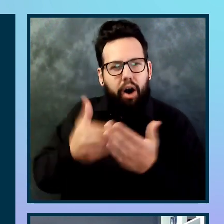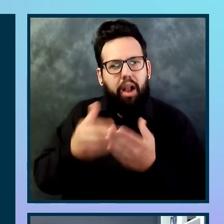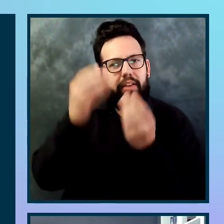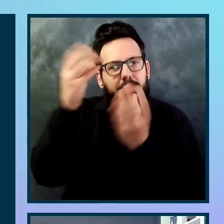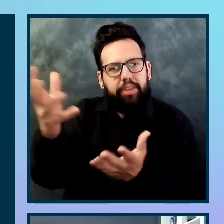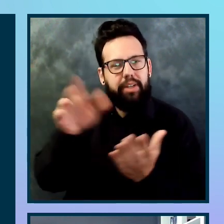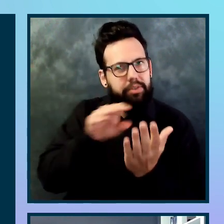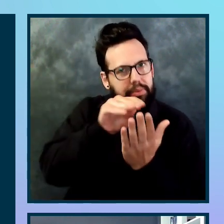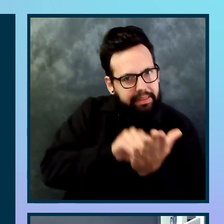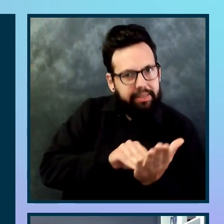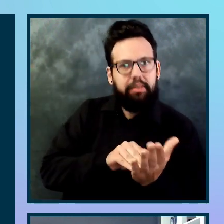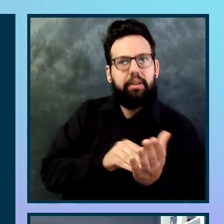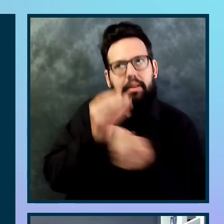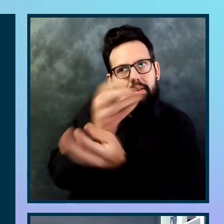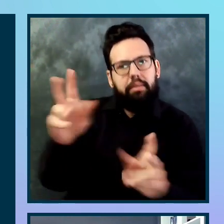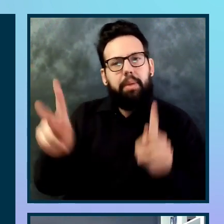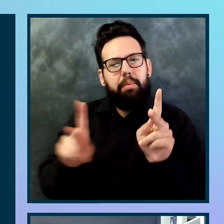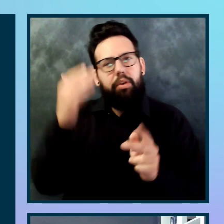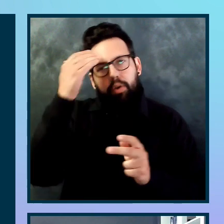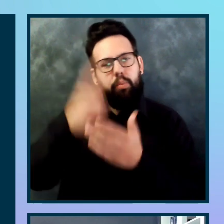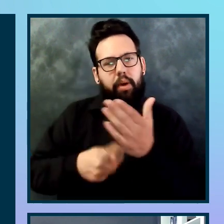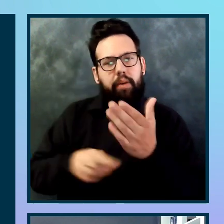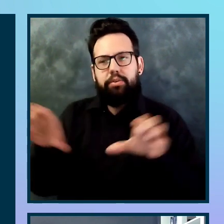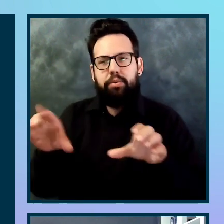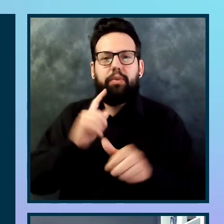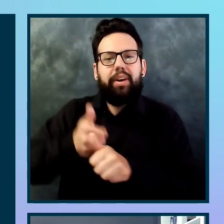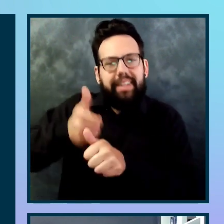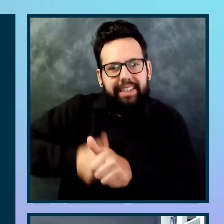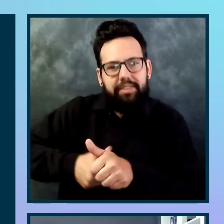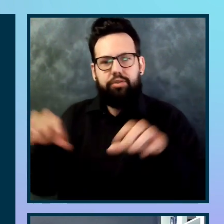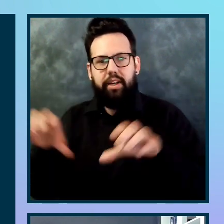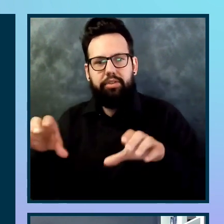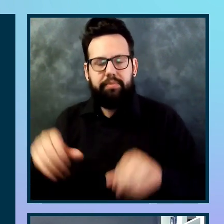happen and everyone knows what they're gonna be doing when you click or enter on them.